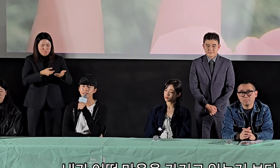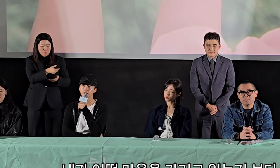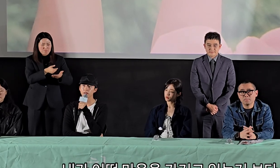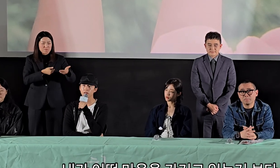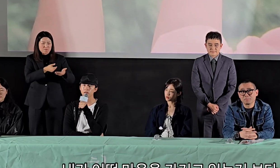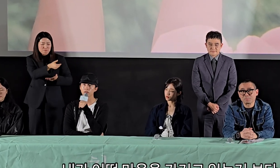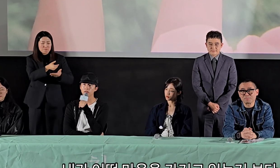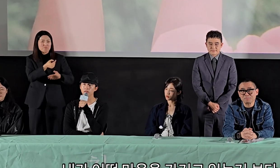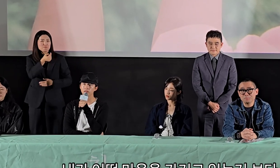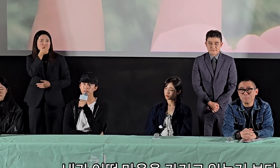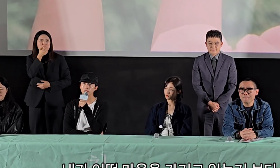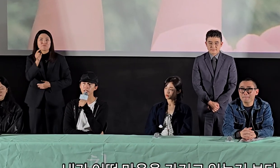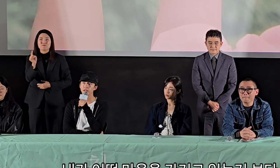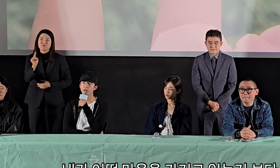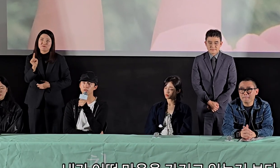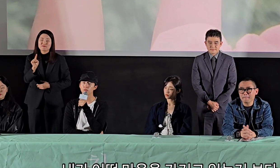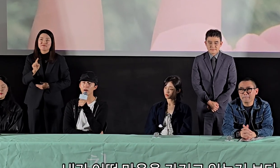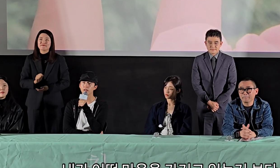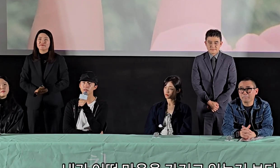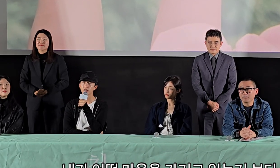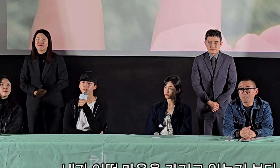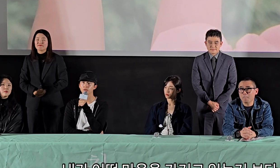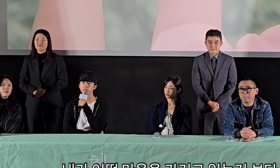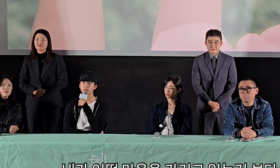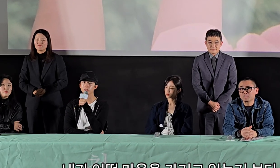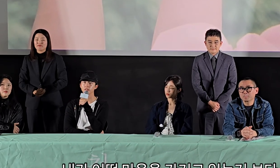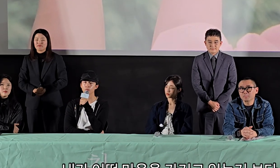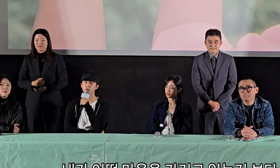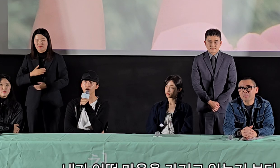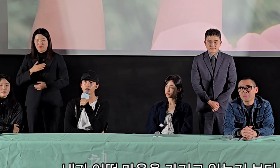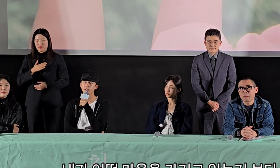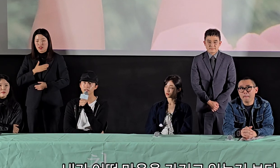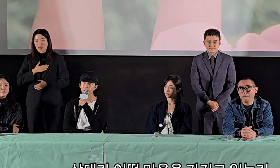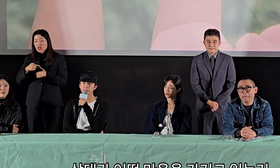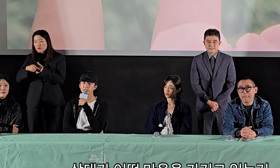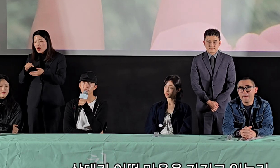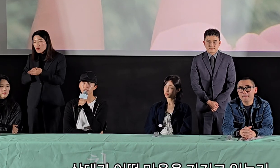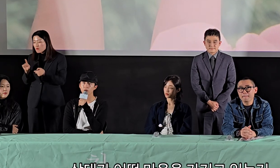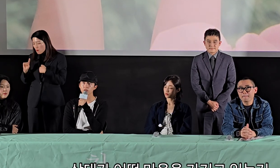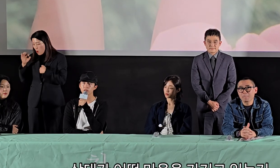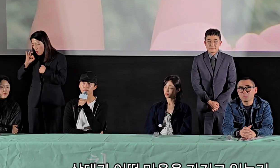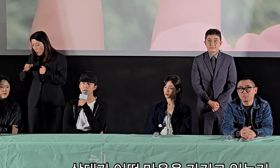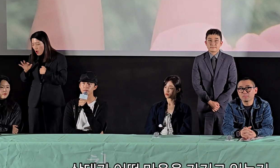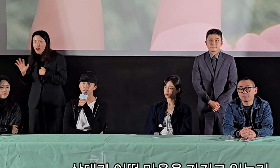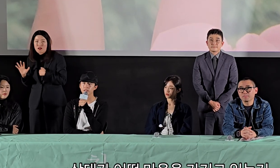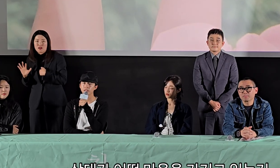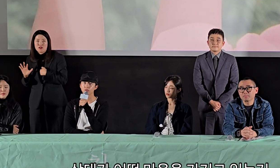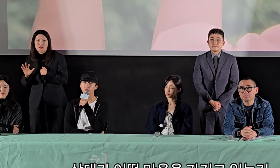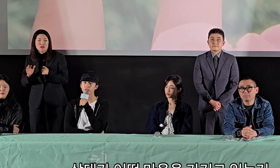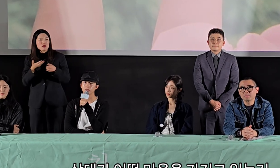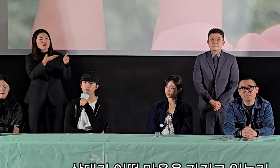And what I realized was that rather than focusing on my own emotions, it’s more important to listen to